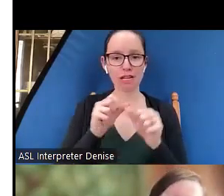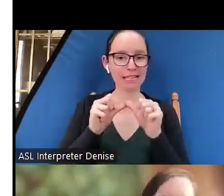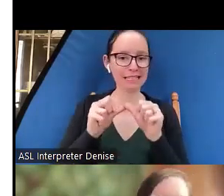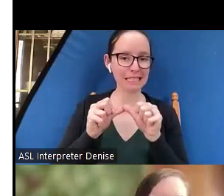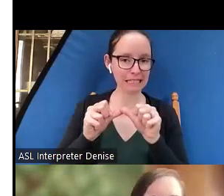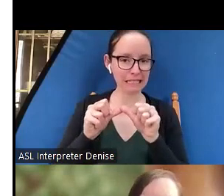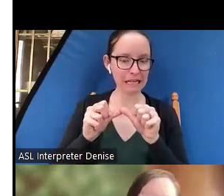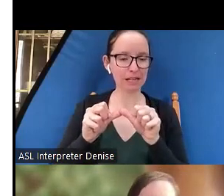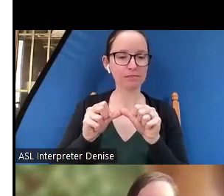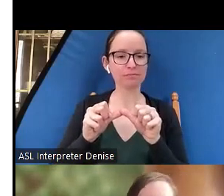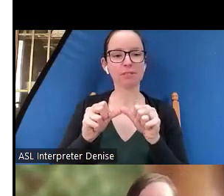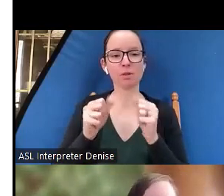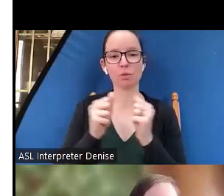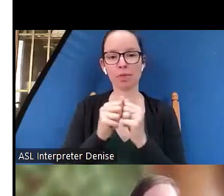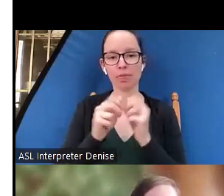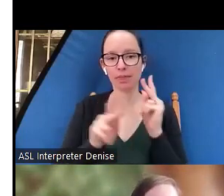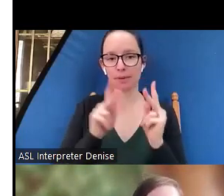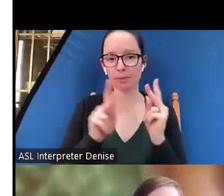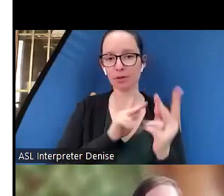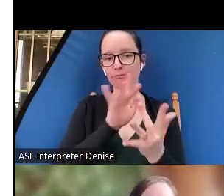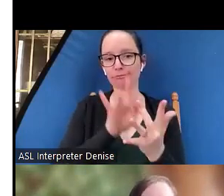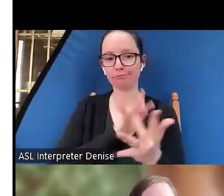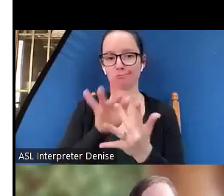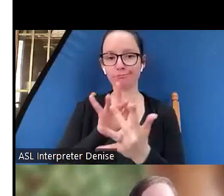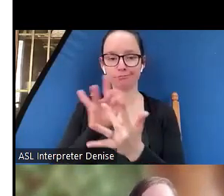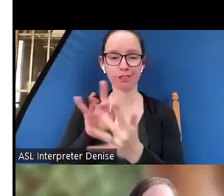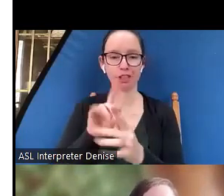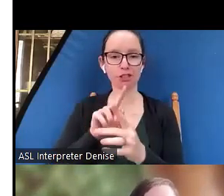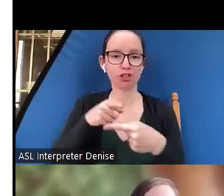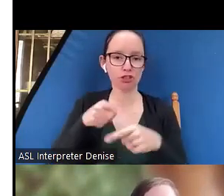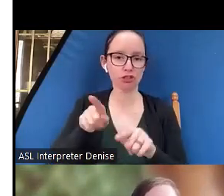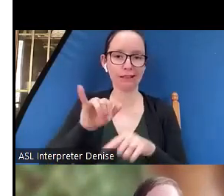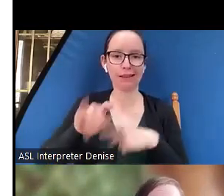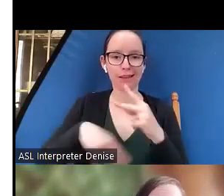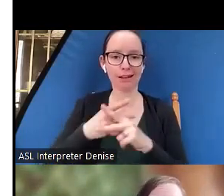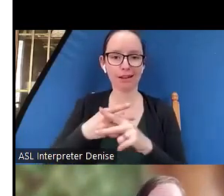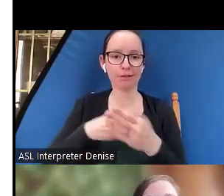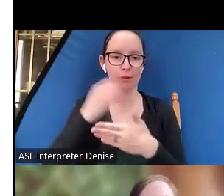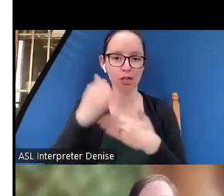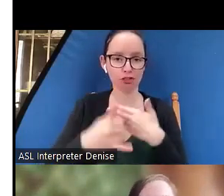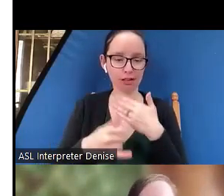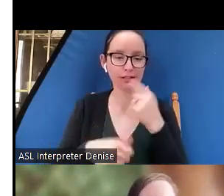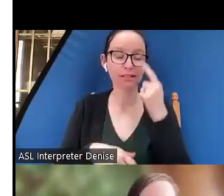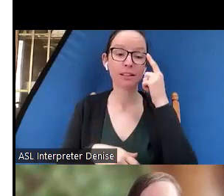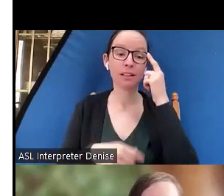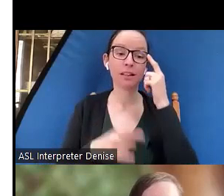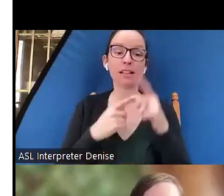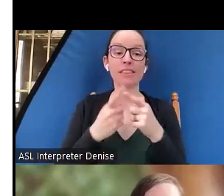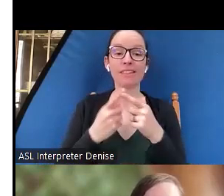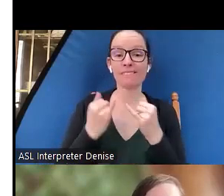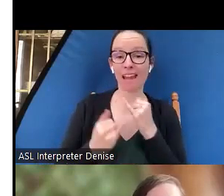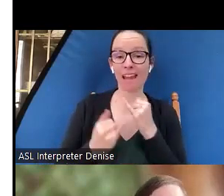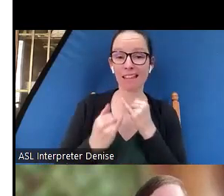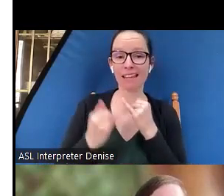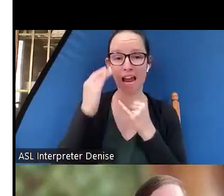you're reaching out to during a a project like that. And then finally, I know we live in a post Pandemic world, but in